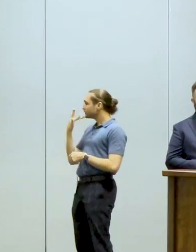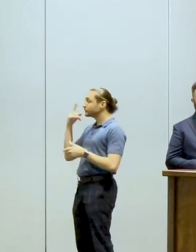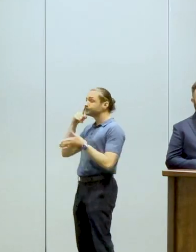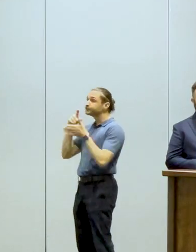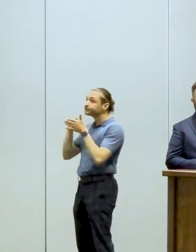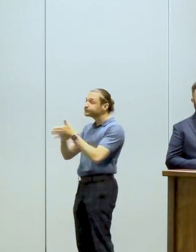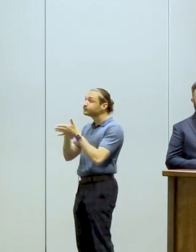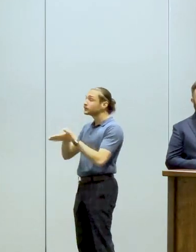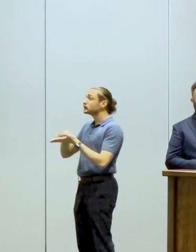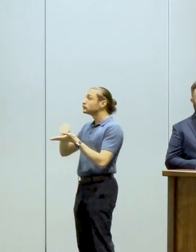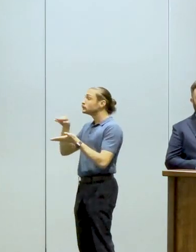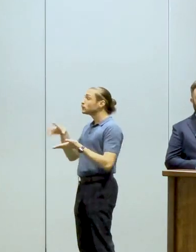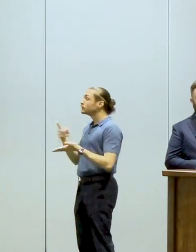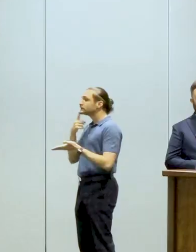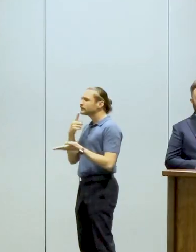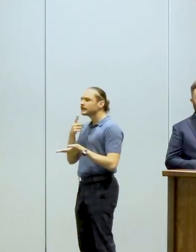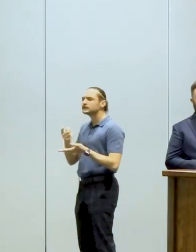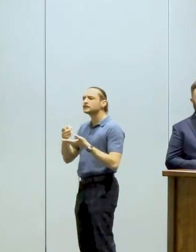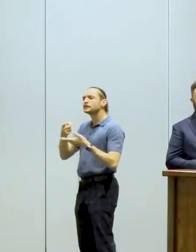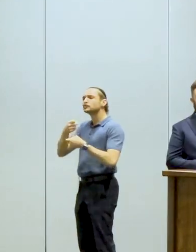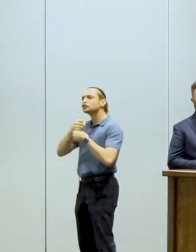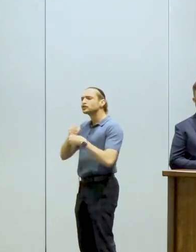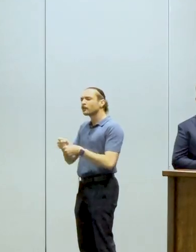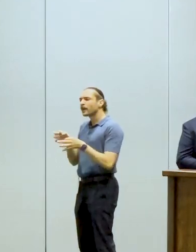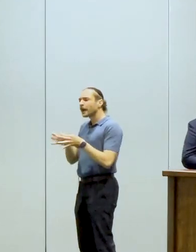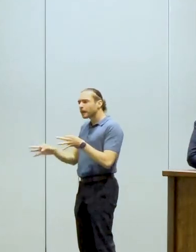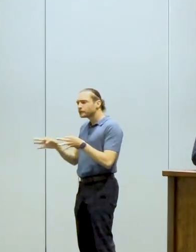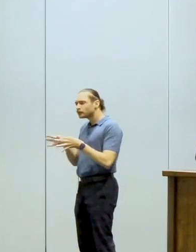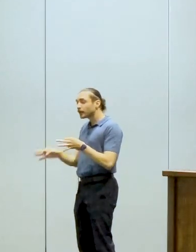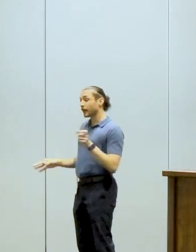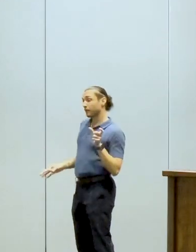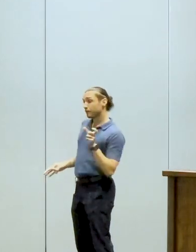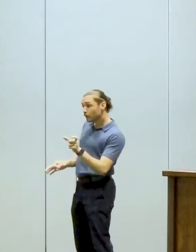generate captions with Speaker names emotion cues and